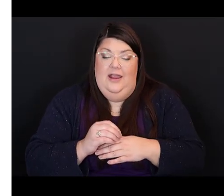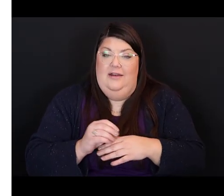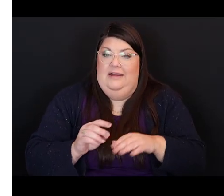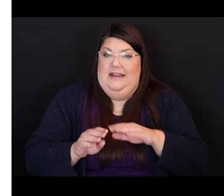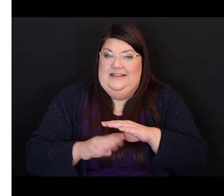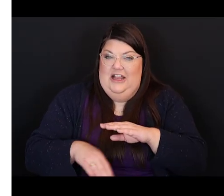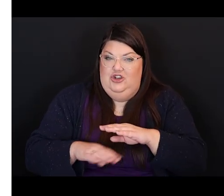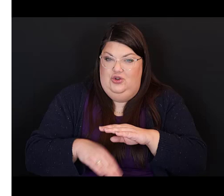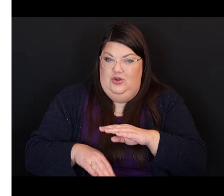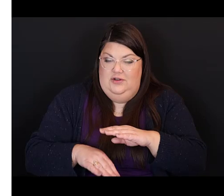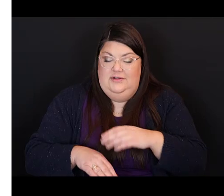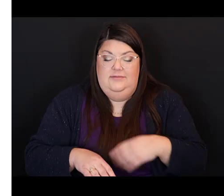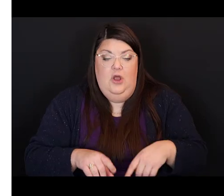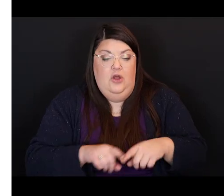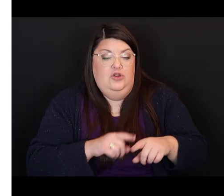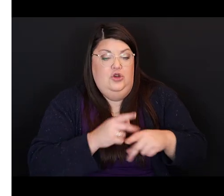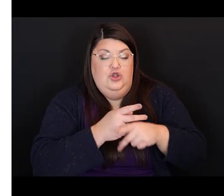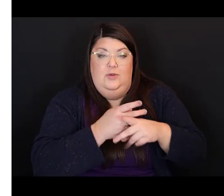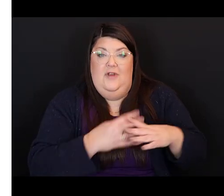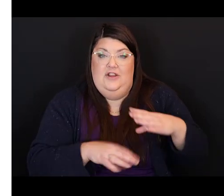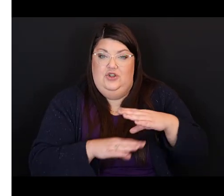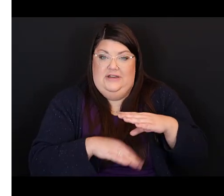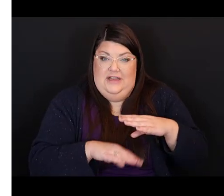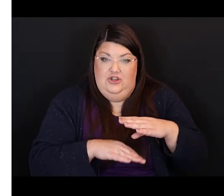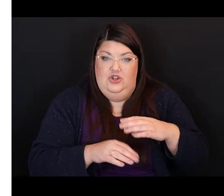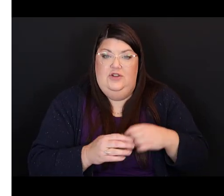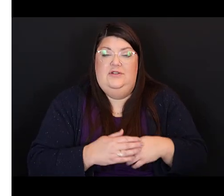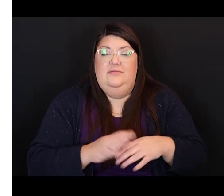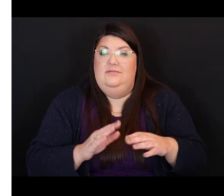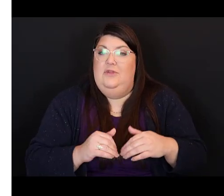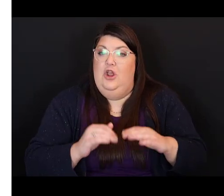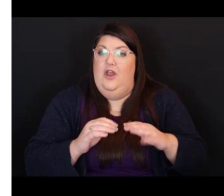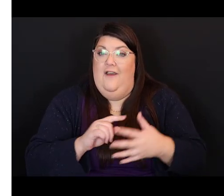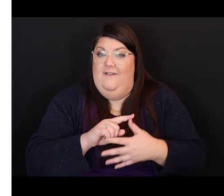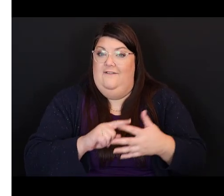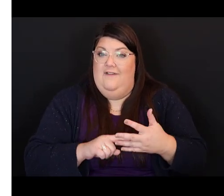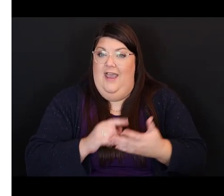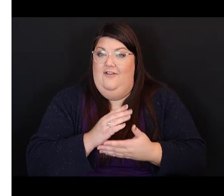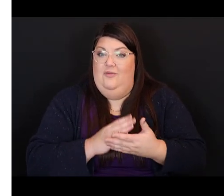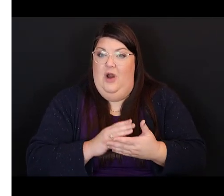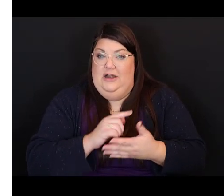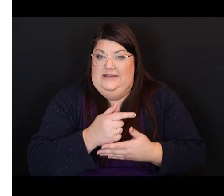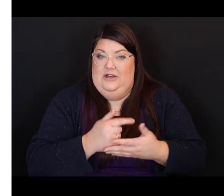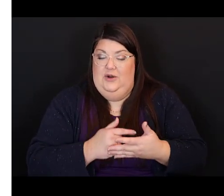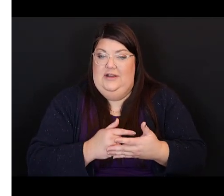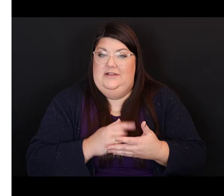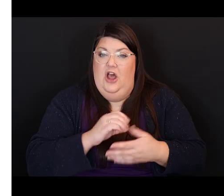some supervisor essential training. We did a great series, a five-part series, on clinical